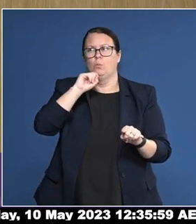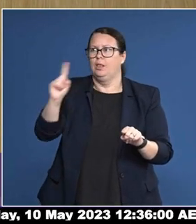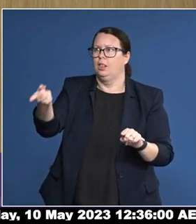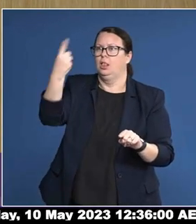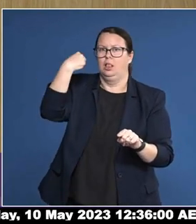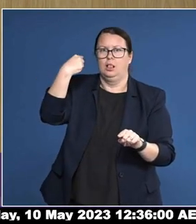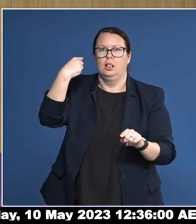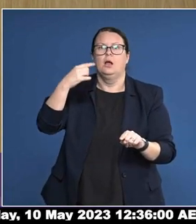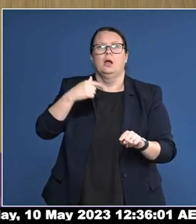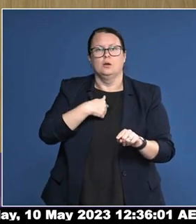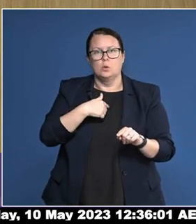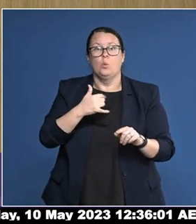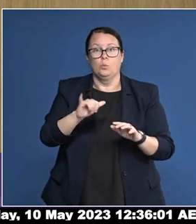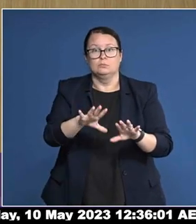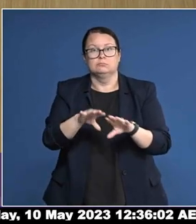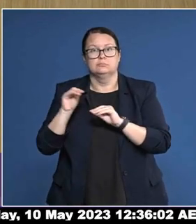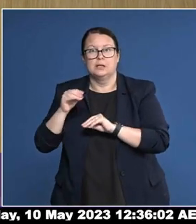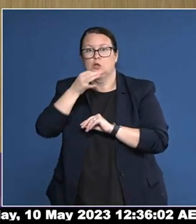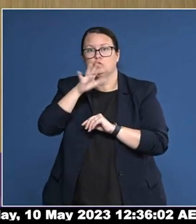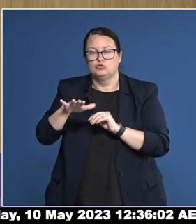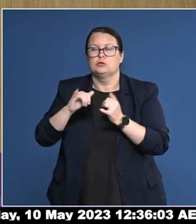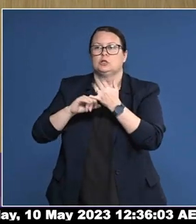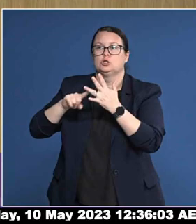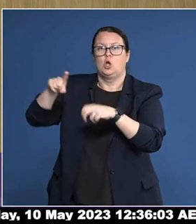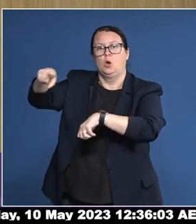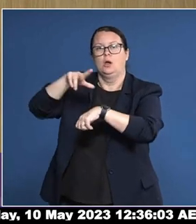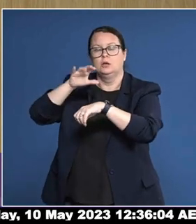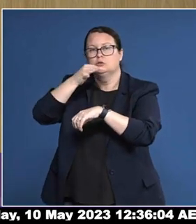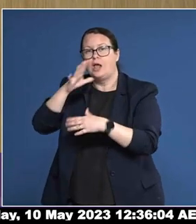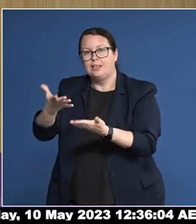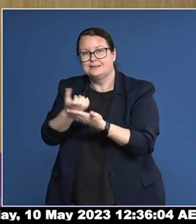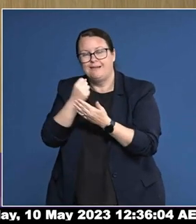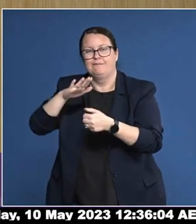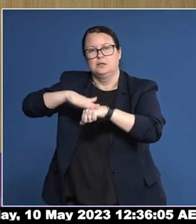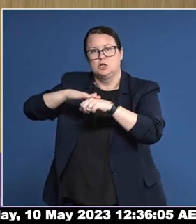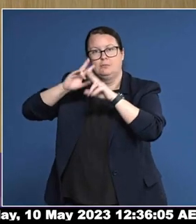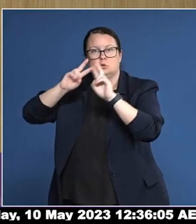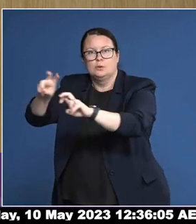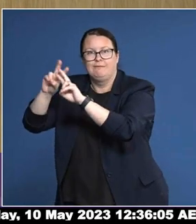action to remove the children to allow that assessment to occur. So, that isn't us determining harm.